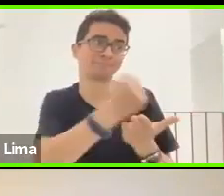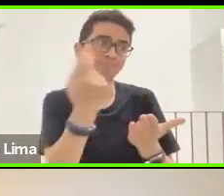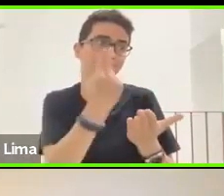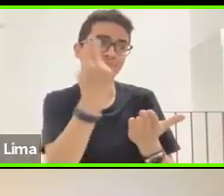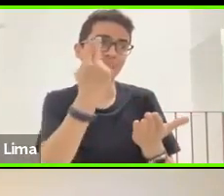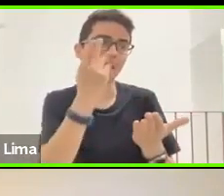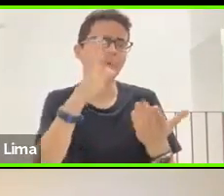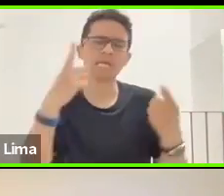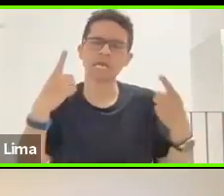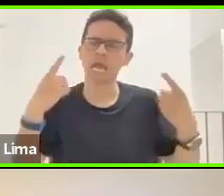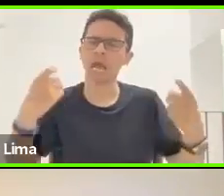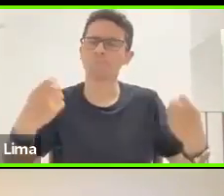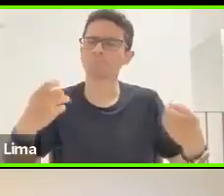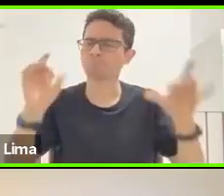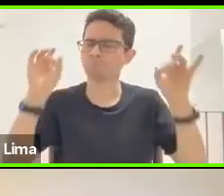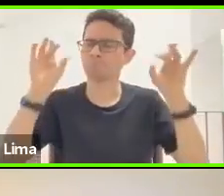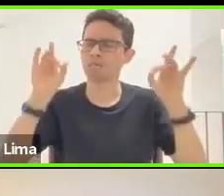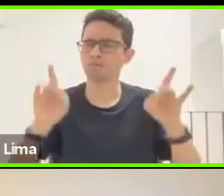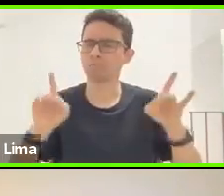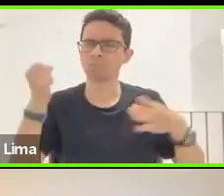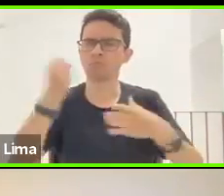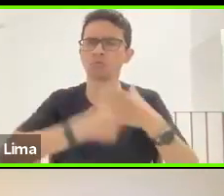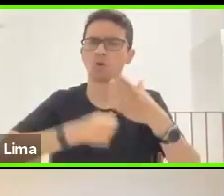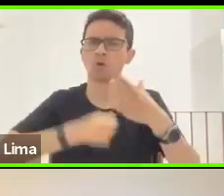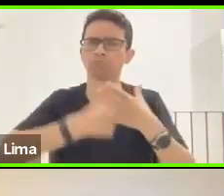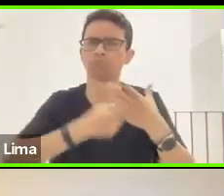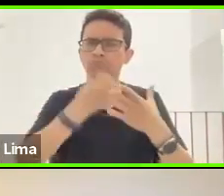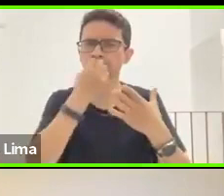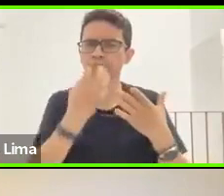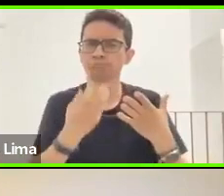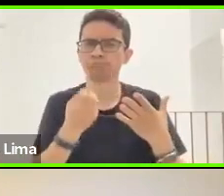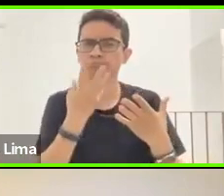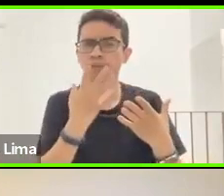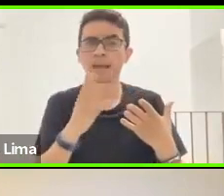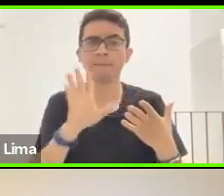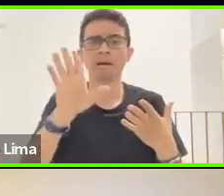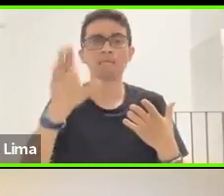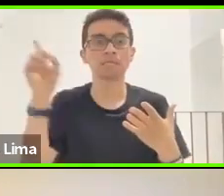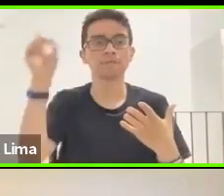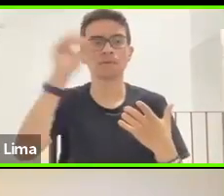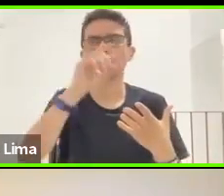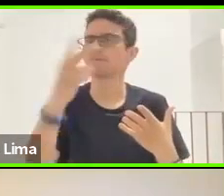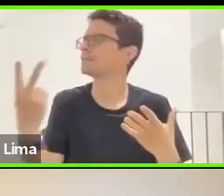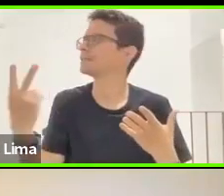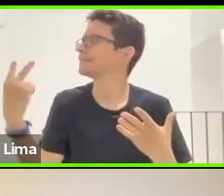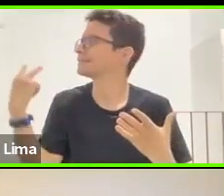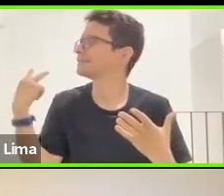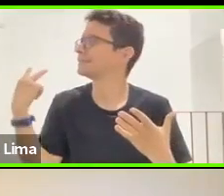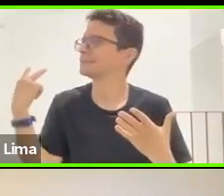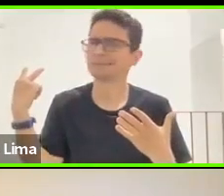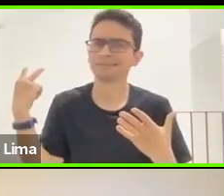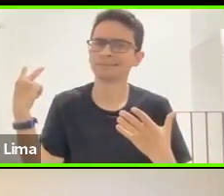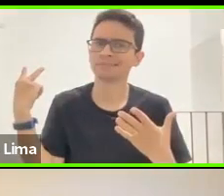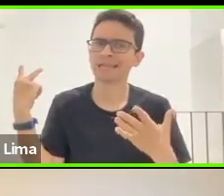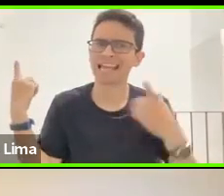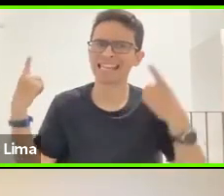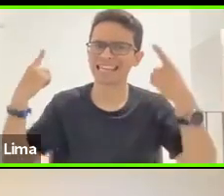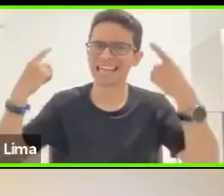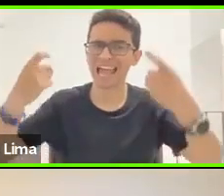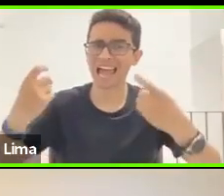And it's And it's hard to look at it, I'm it's hard to look at it and think it was a good fight. because because the whole purpose of it was the basis of it was was the basis of it was the